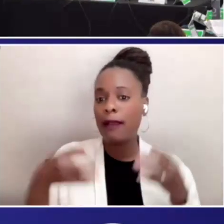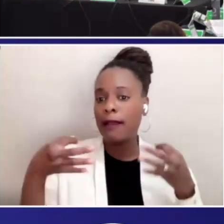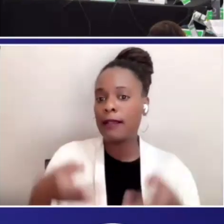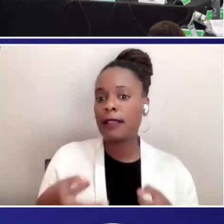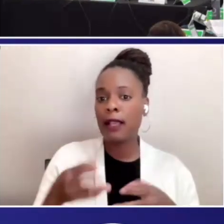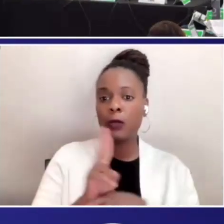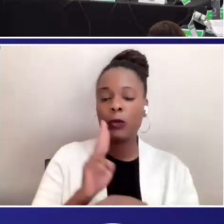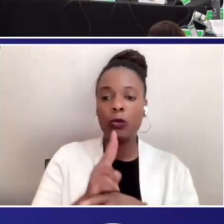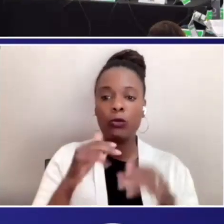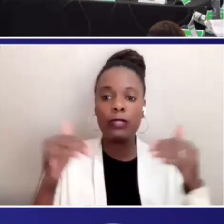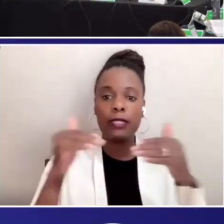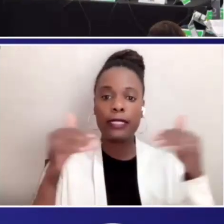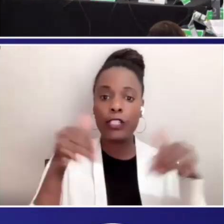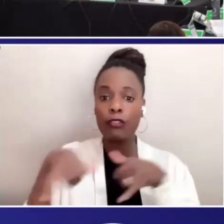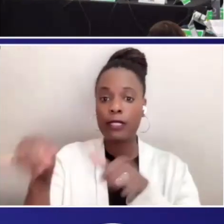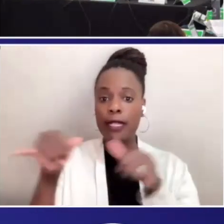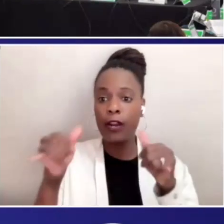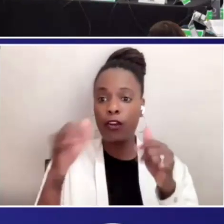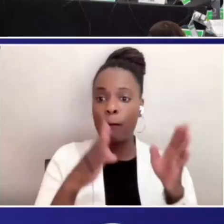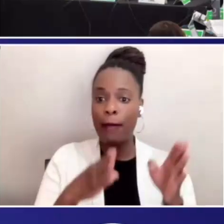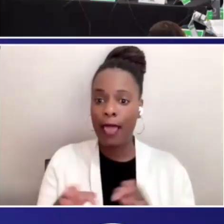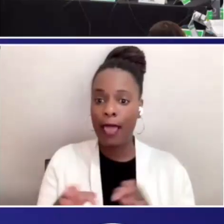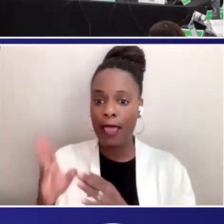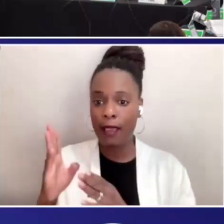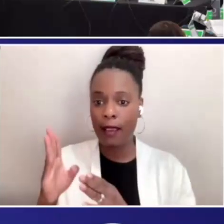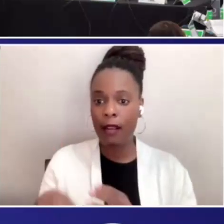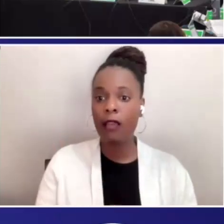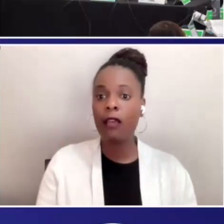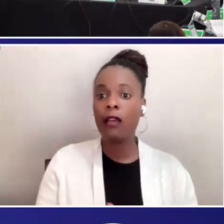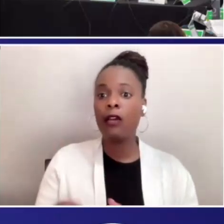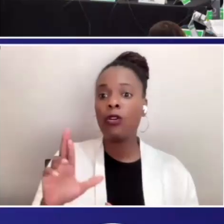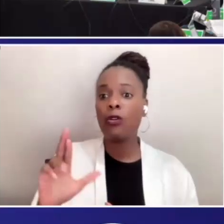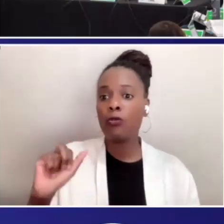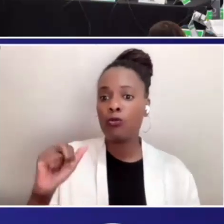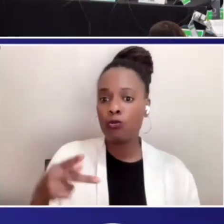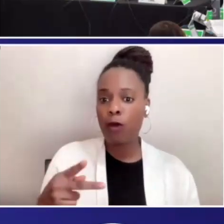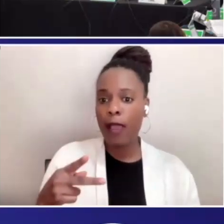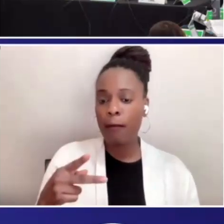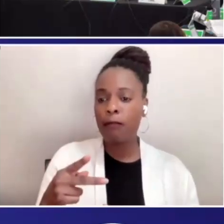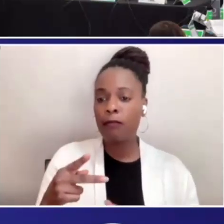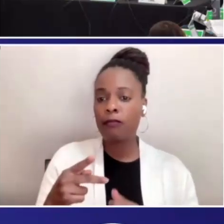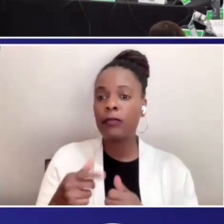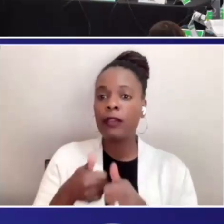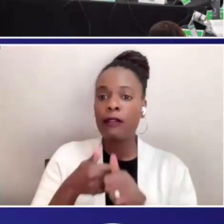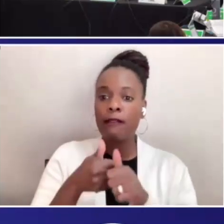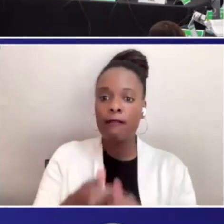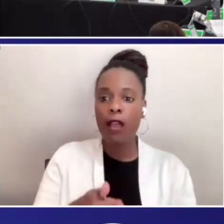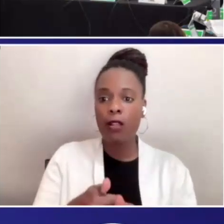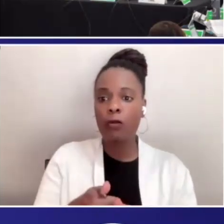plans in accordance with 685.210. Under paragraph two, Romanette one,